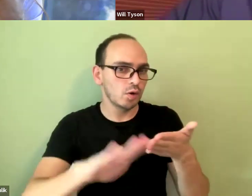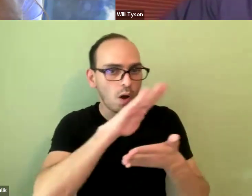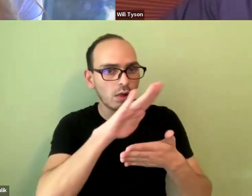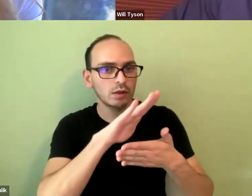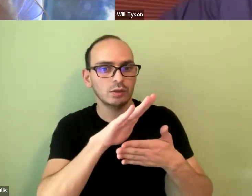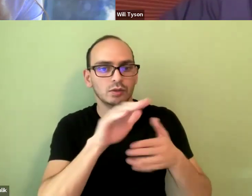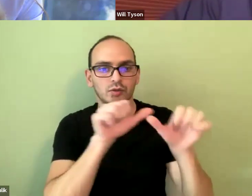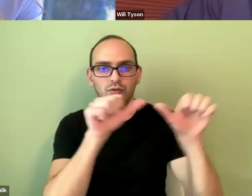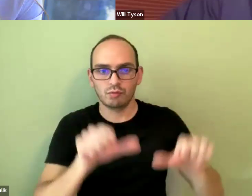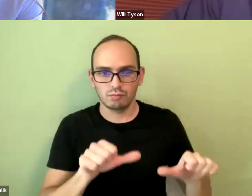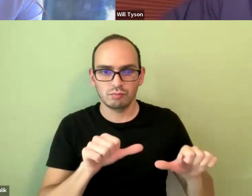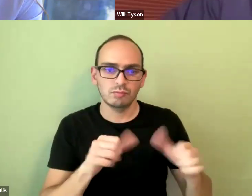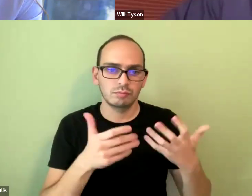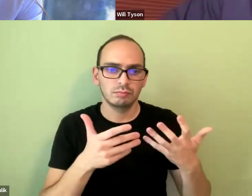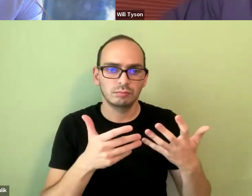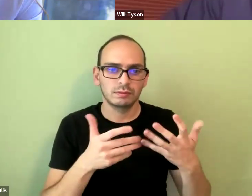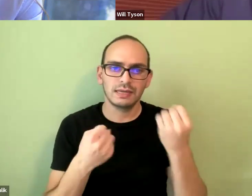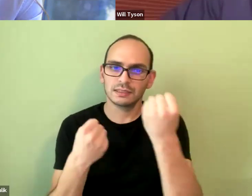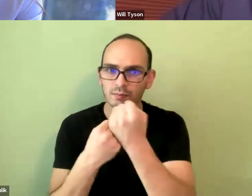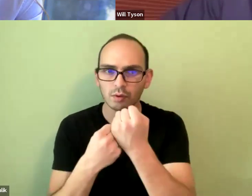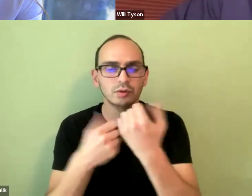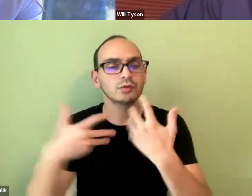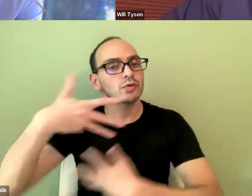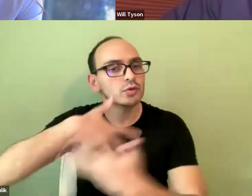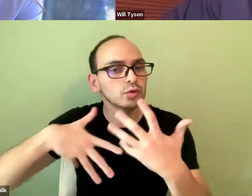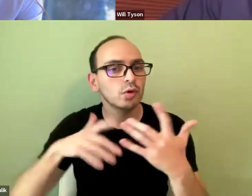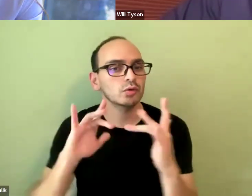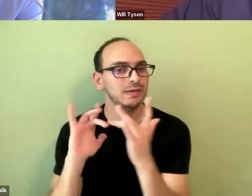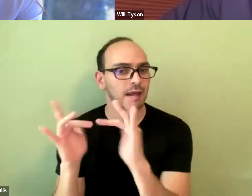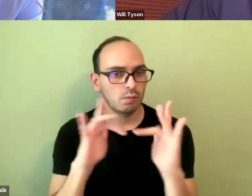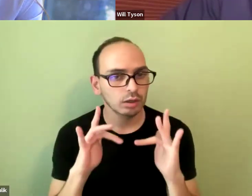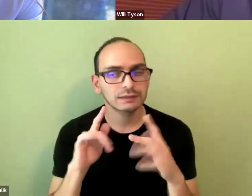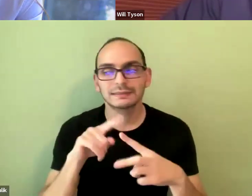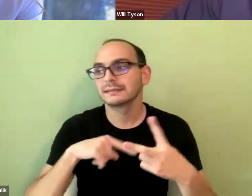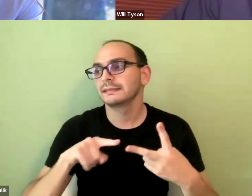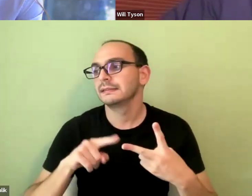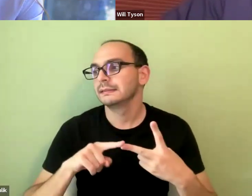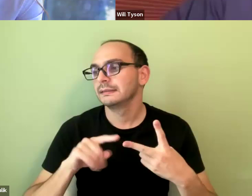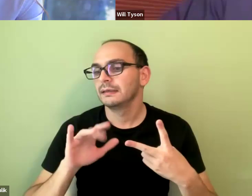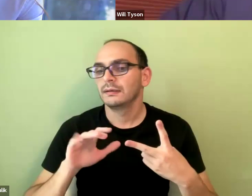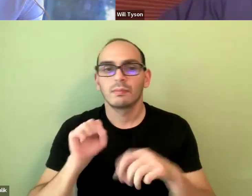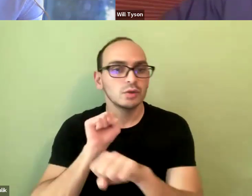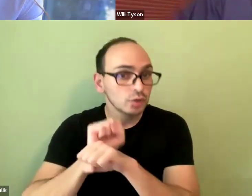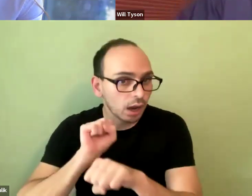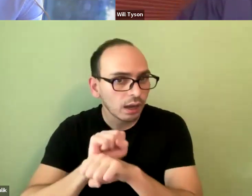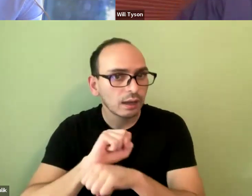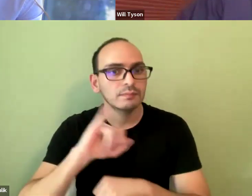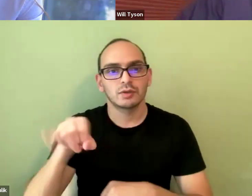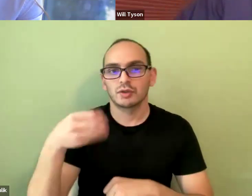That support stem so their social networks, their jobs, what are they